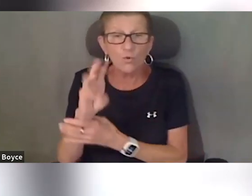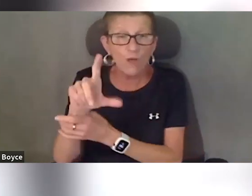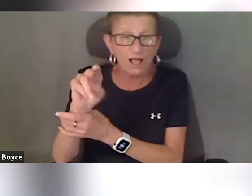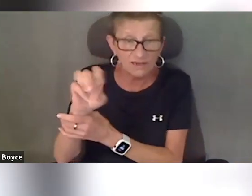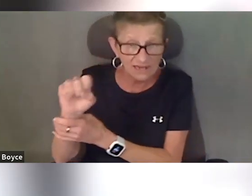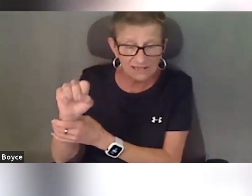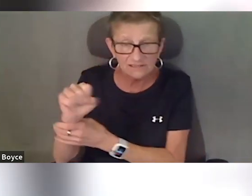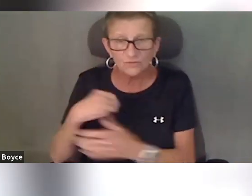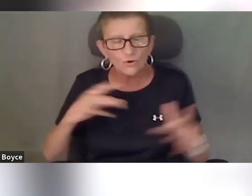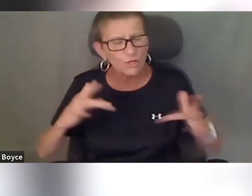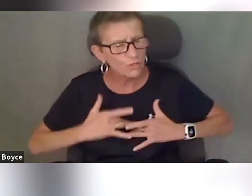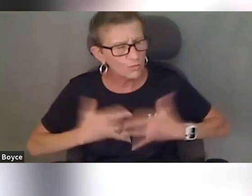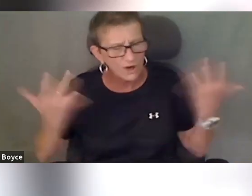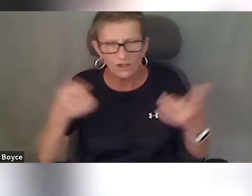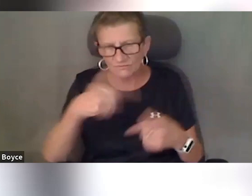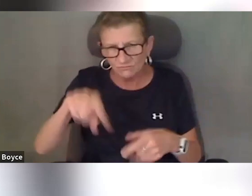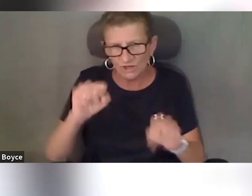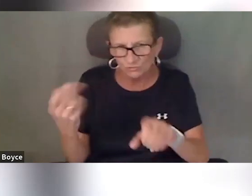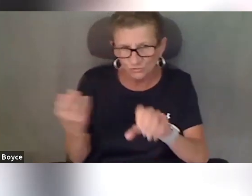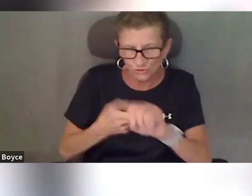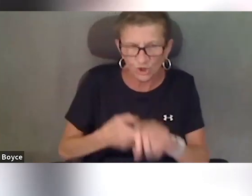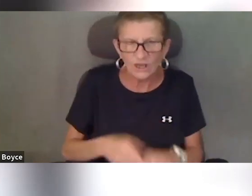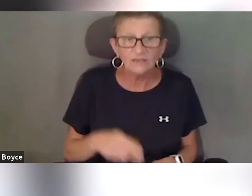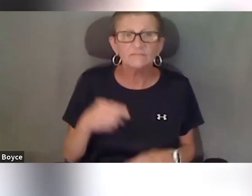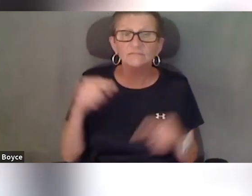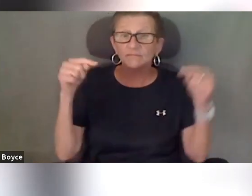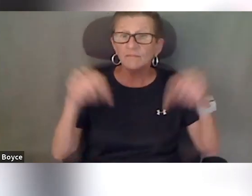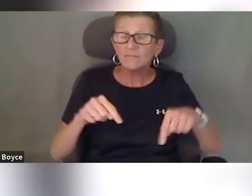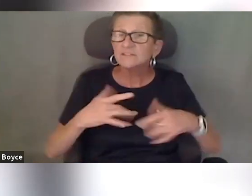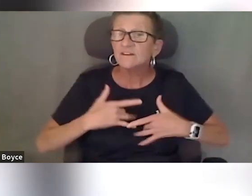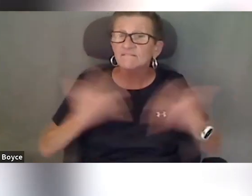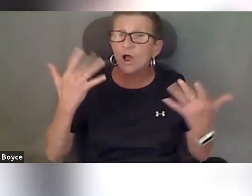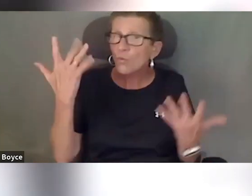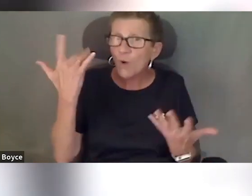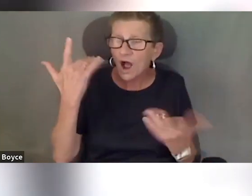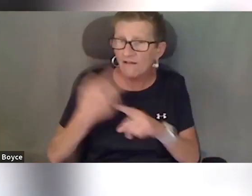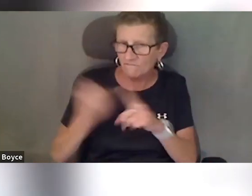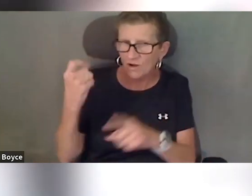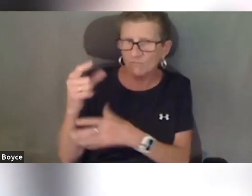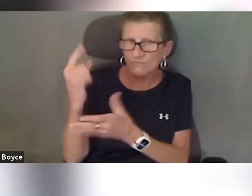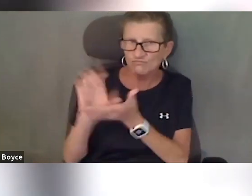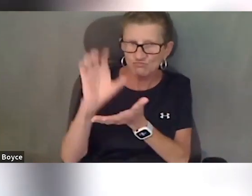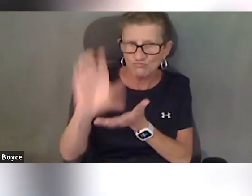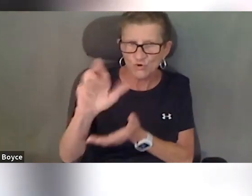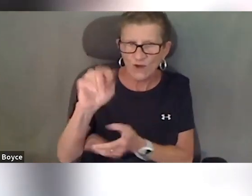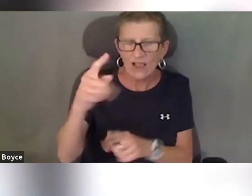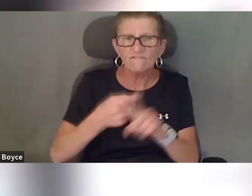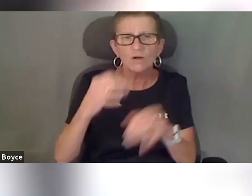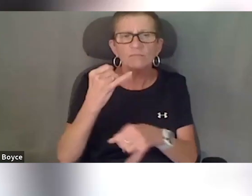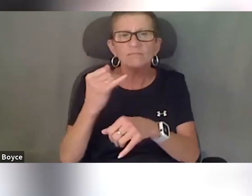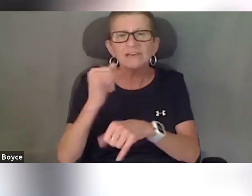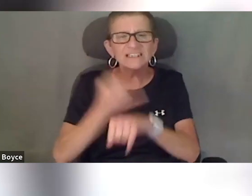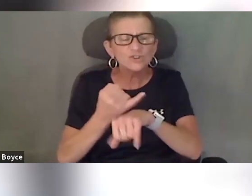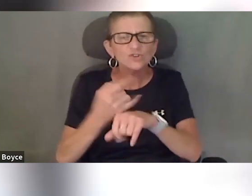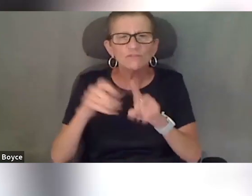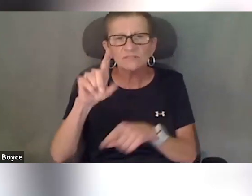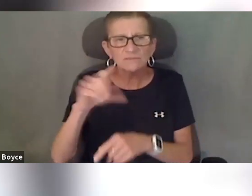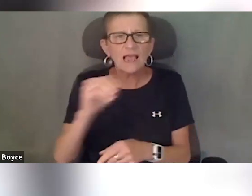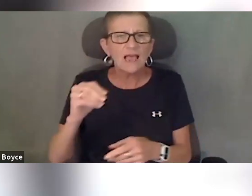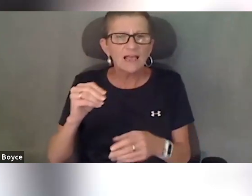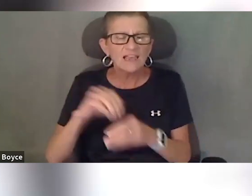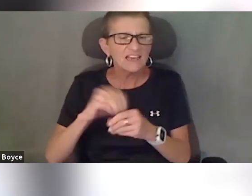We're delighted you could join us. Note that this event is made possible by a grant from the national institute on disability independent living and rehabilitation research.